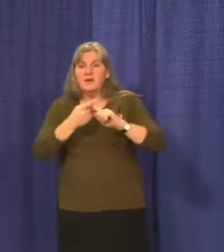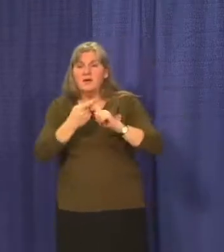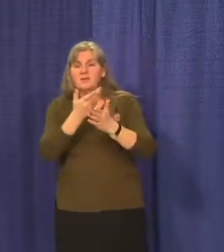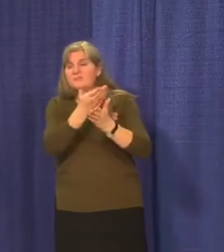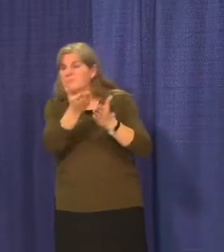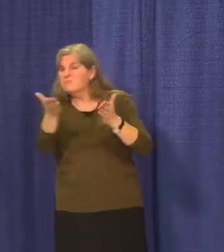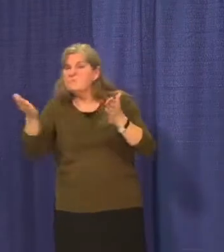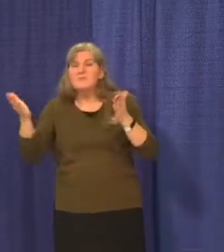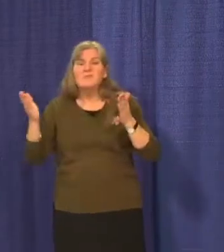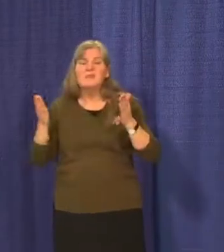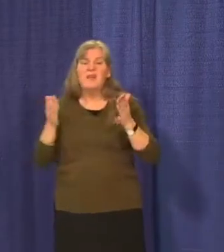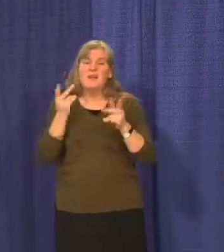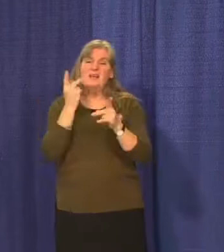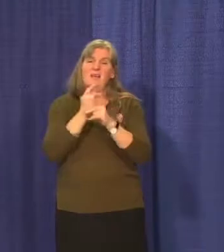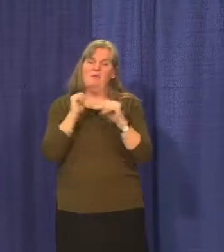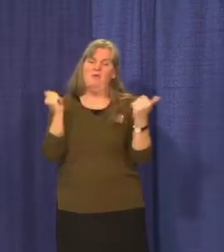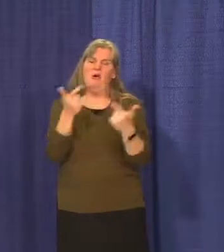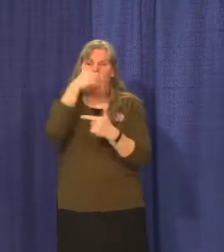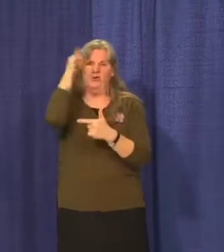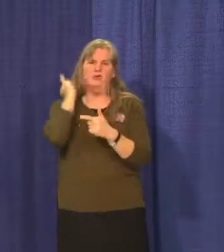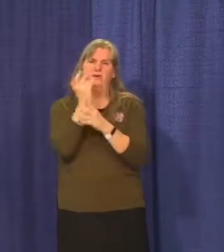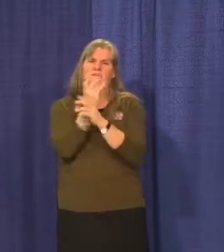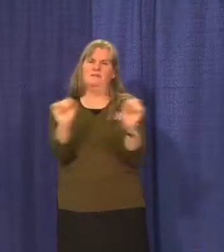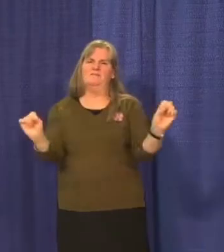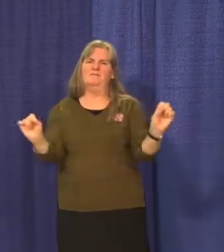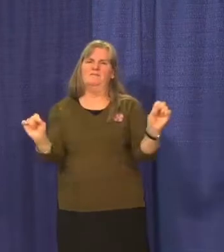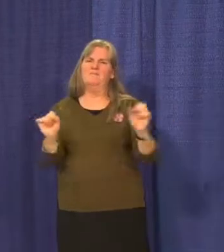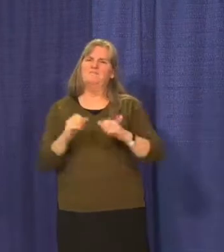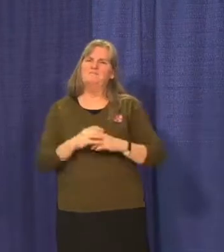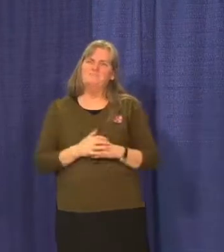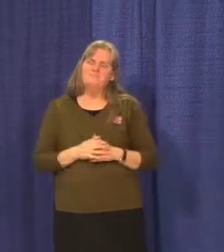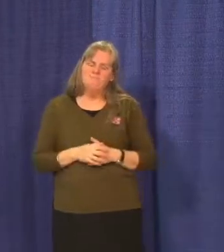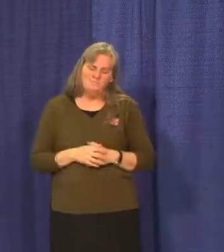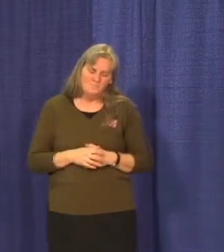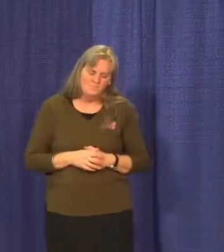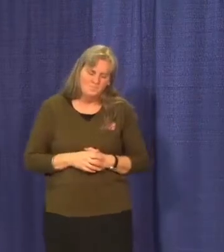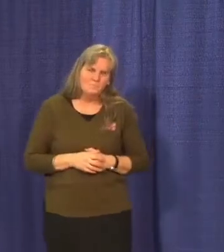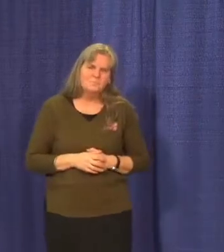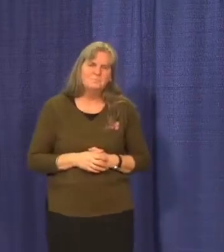safe, and to Gabe the Yukon safe.